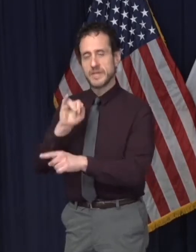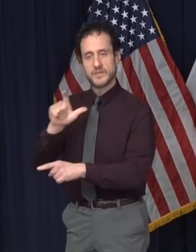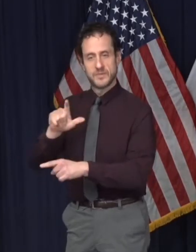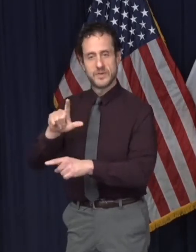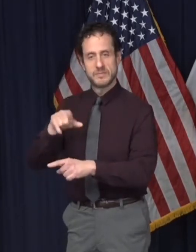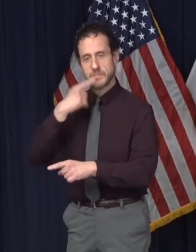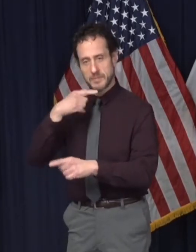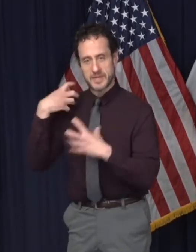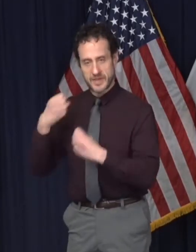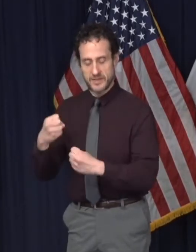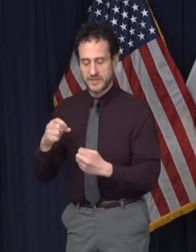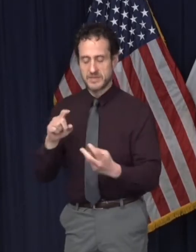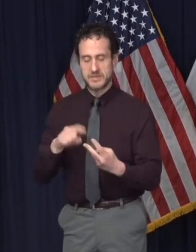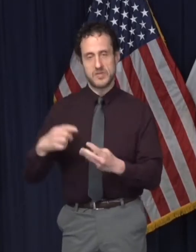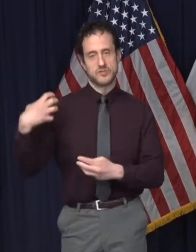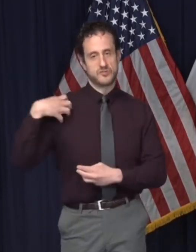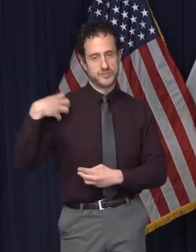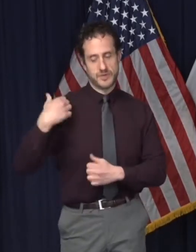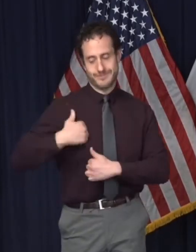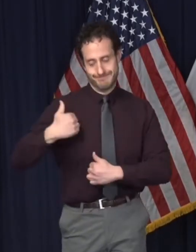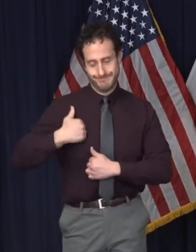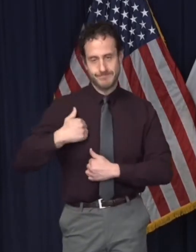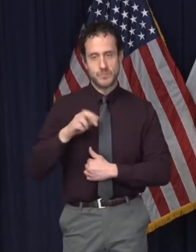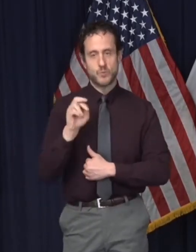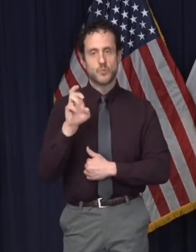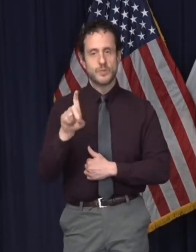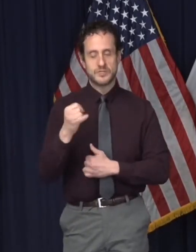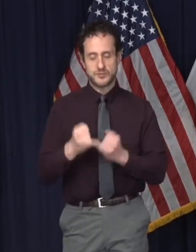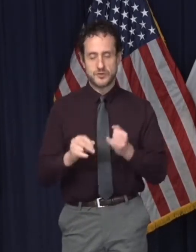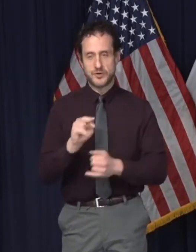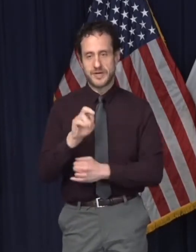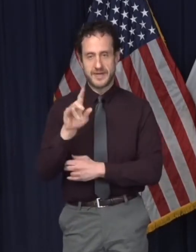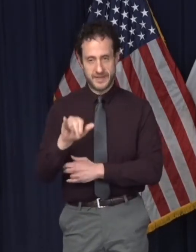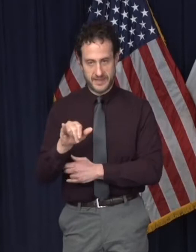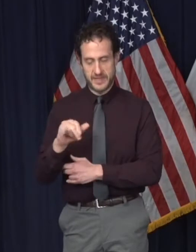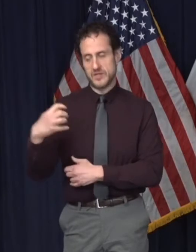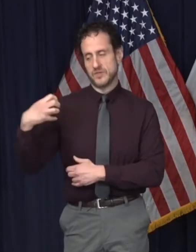LABORATORY DIRECTOR AT THE ILLINOIS DEPARTMENT OF PUBLIC HEALTH AND BY BRIGADIER GENERAL